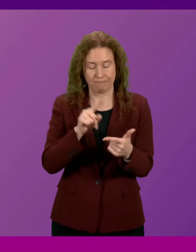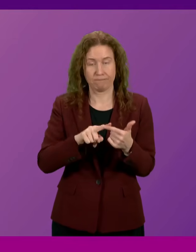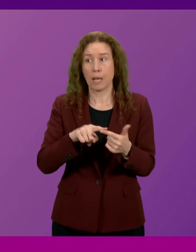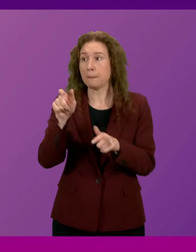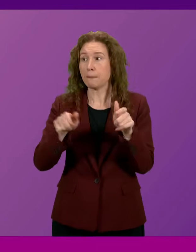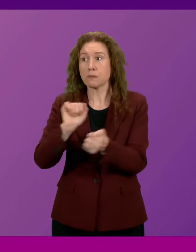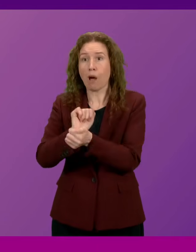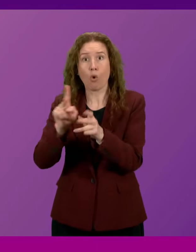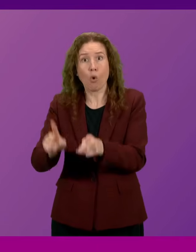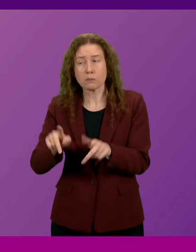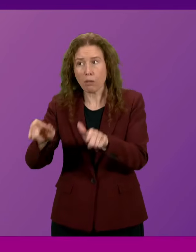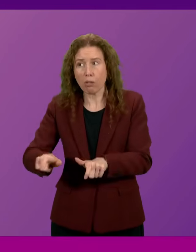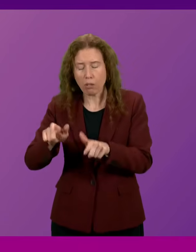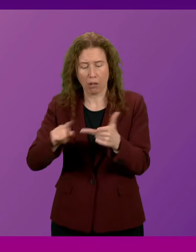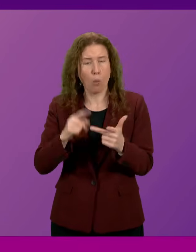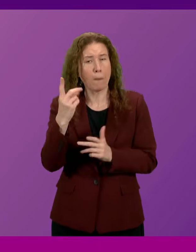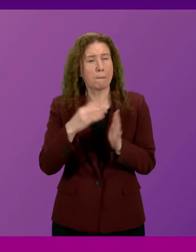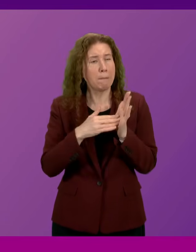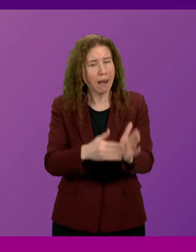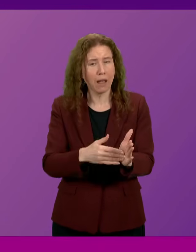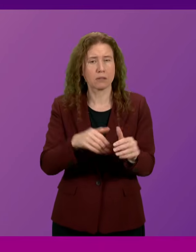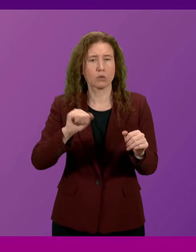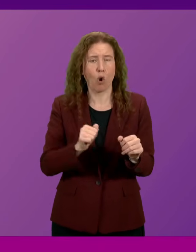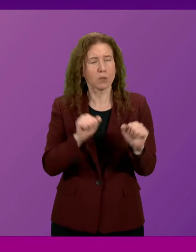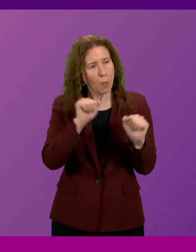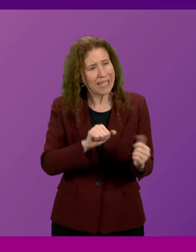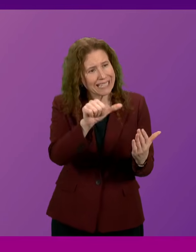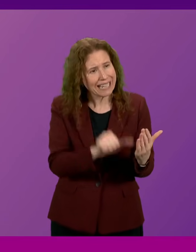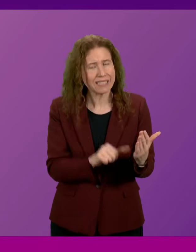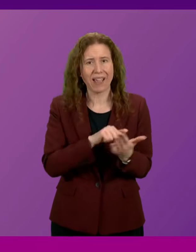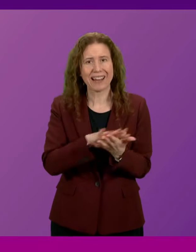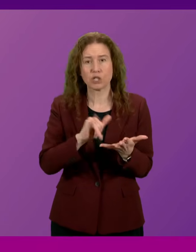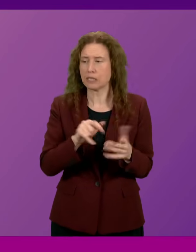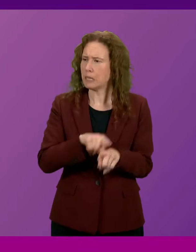and there are nearly a million Scots on NHS waiting lists. Meanwhile, NHS staff are crying